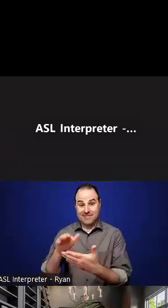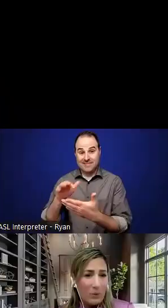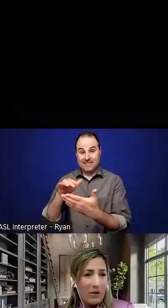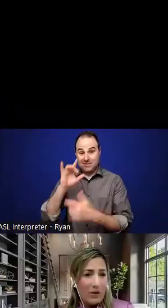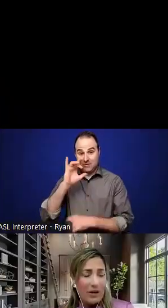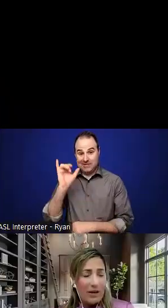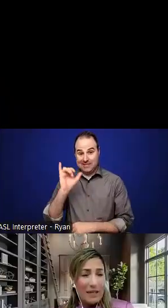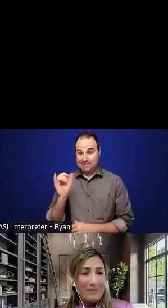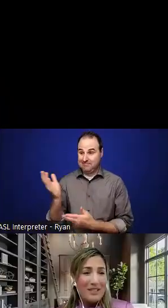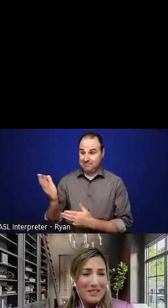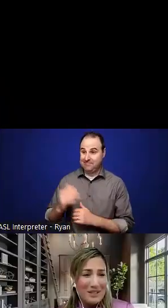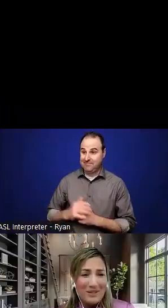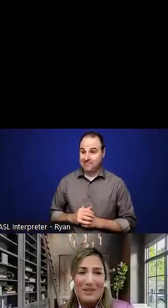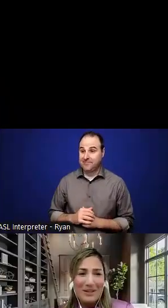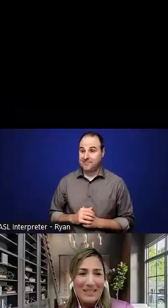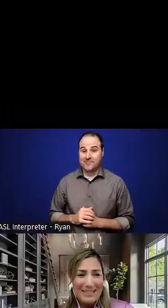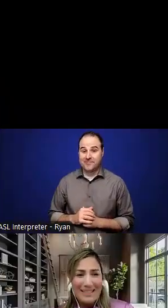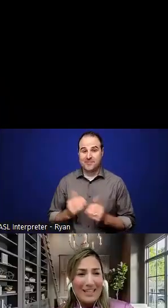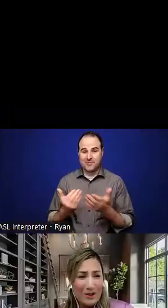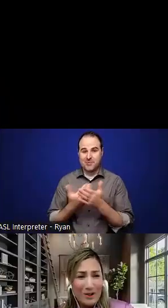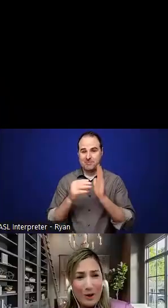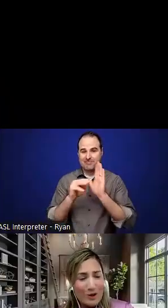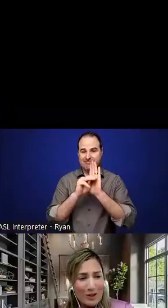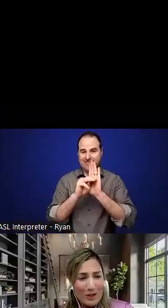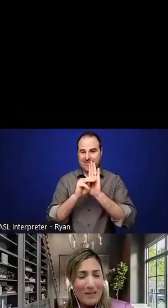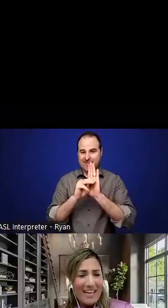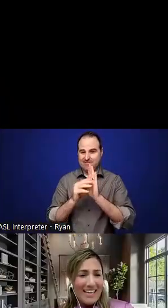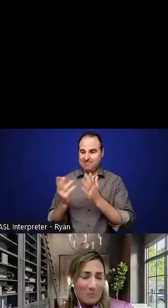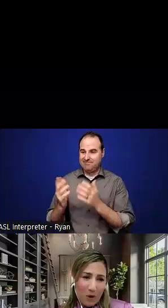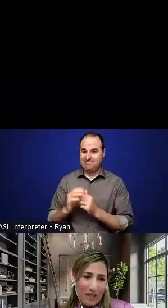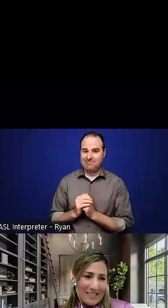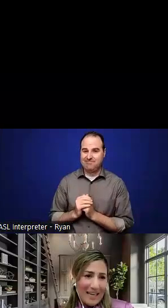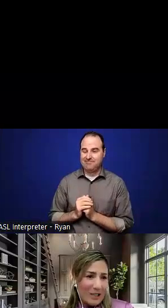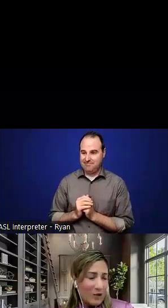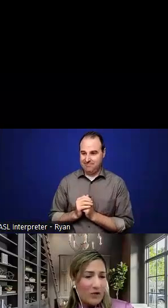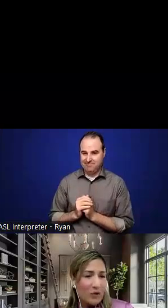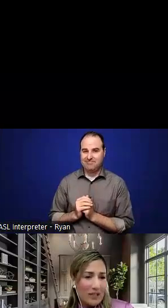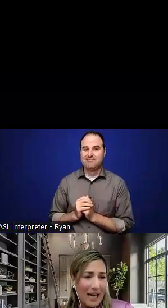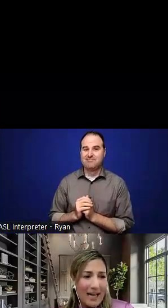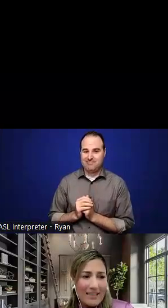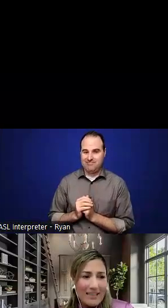that we are attempting to do here that's engaged scholarship and brings that sort of criticality